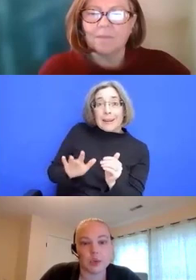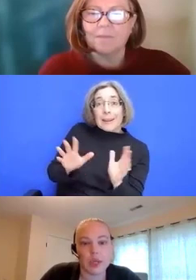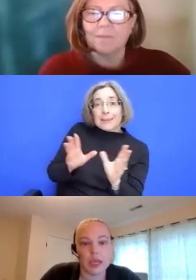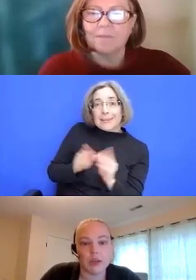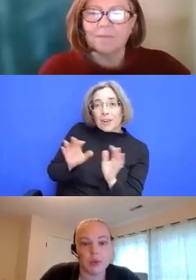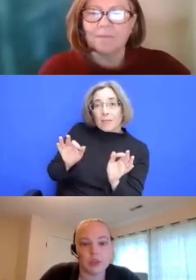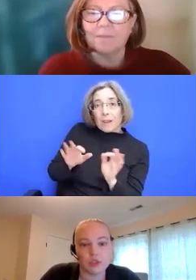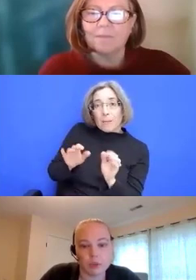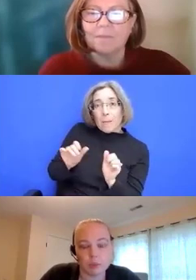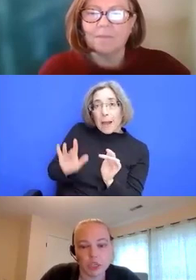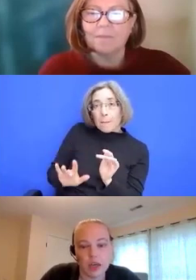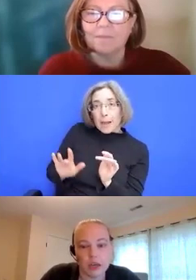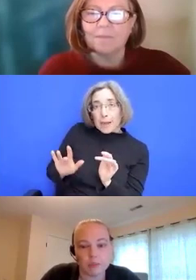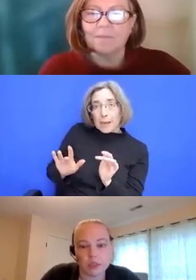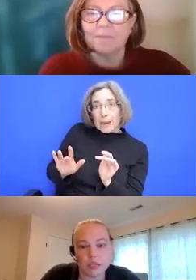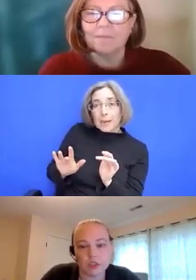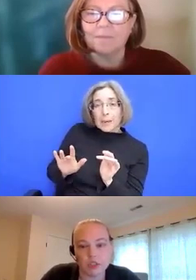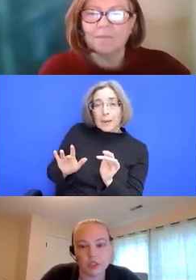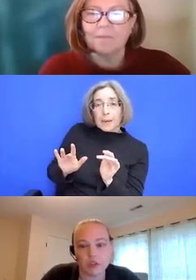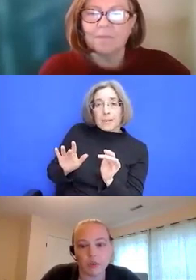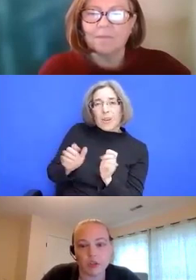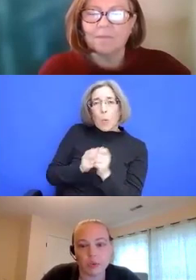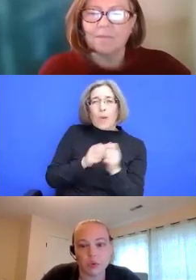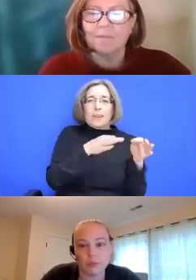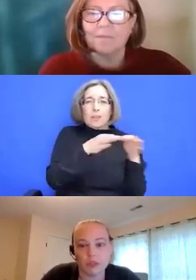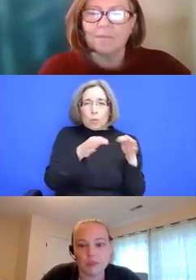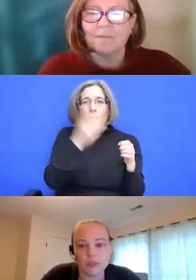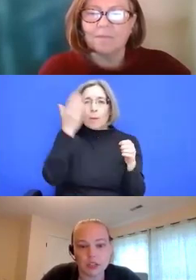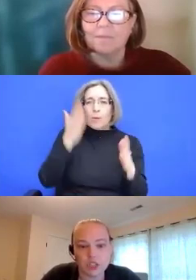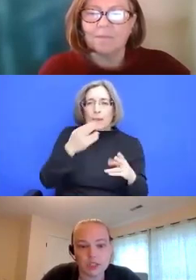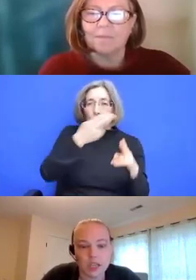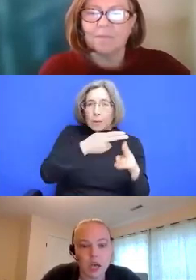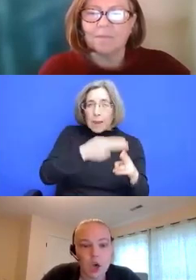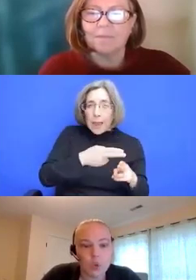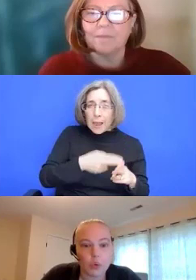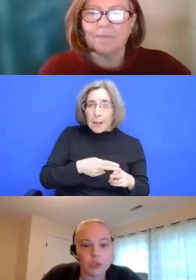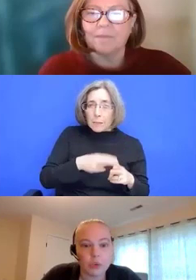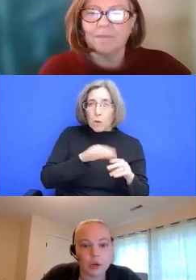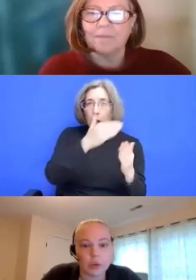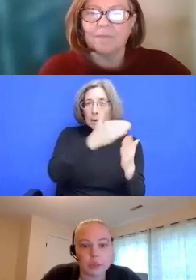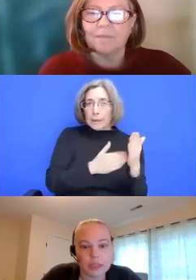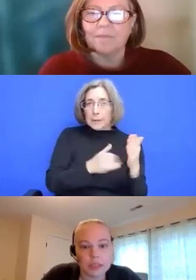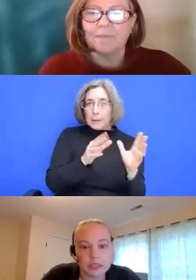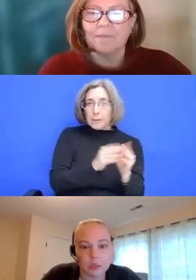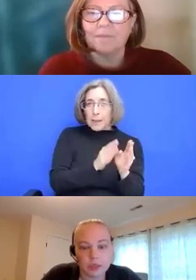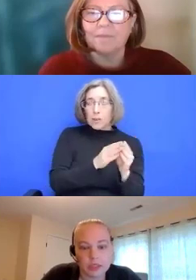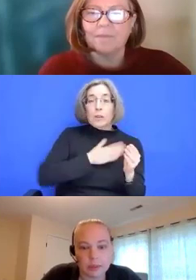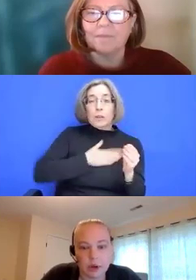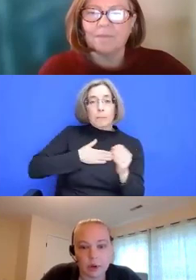located with a description and presenters on the auditorium list of sessions. When you are completely done with the seminar,